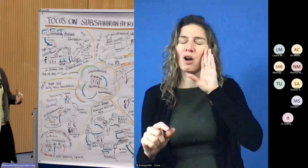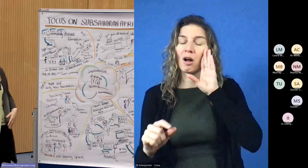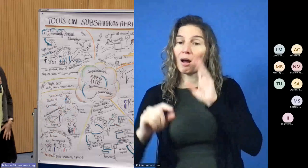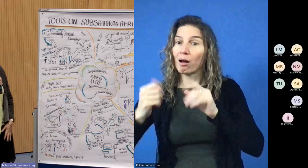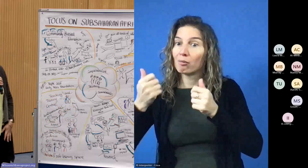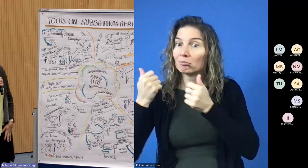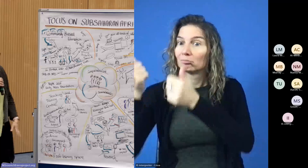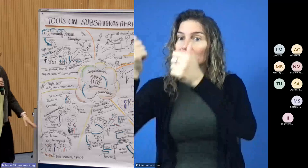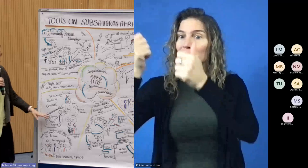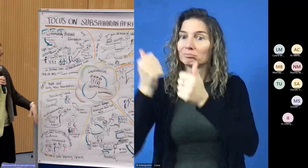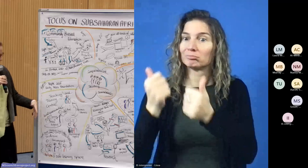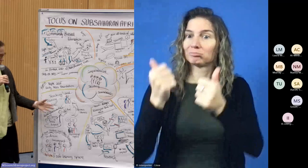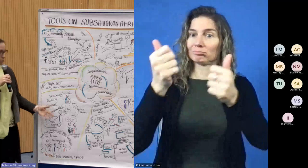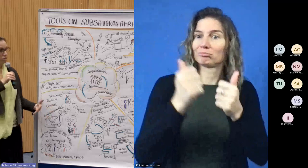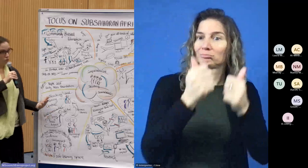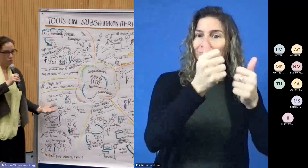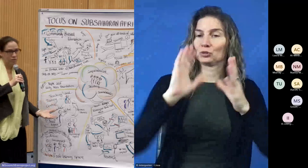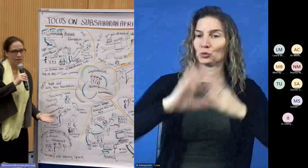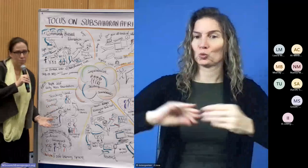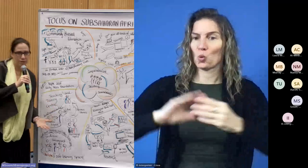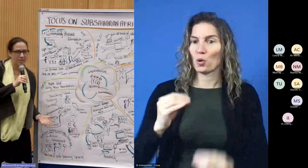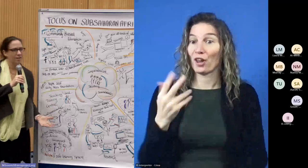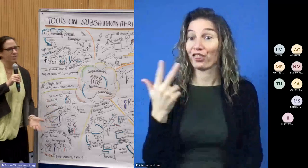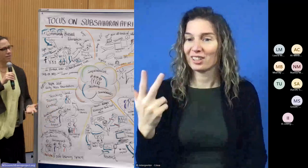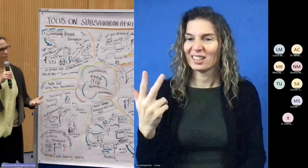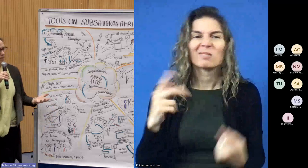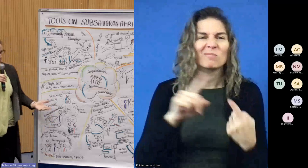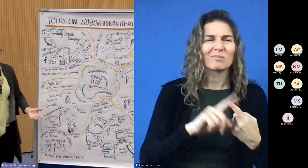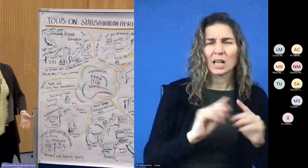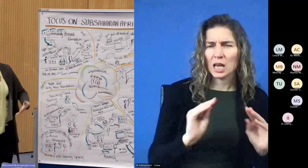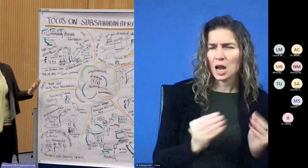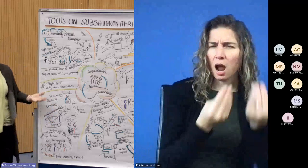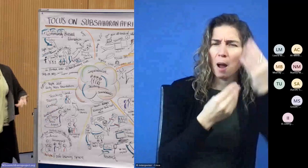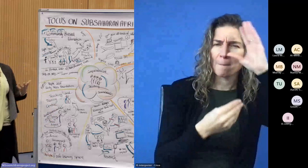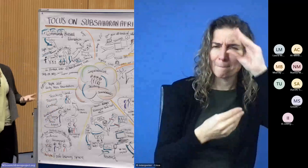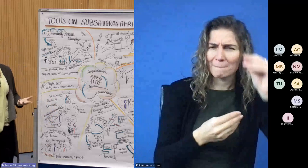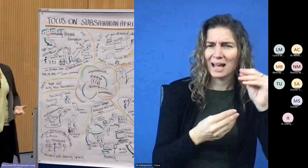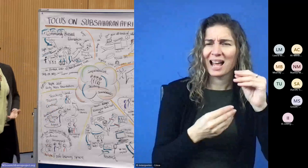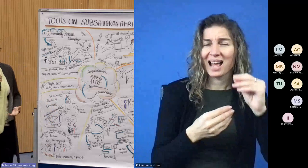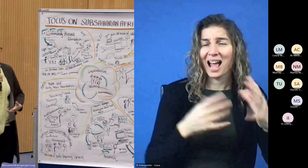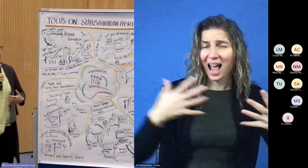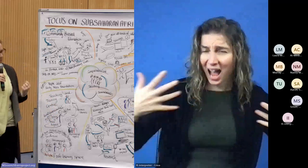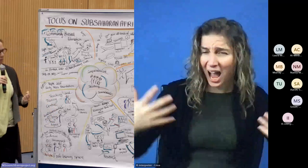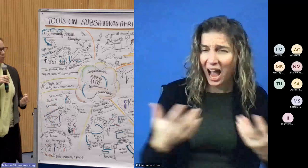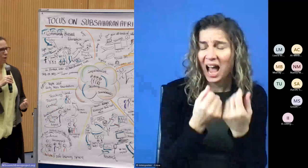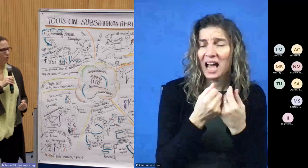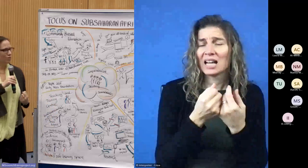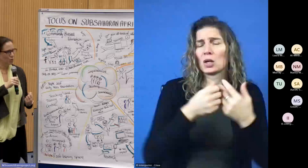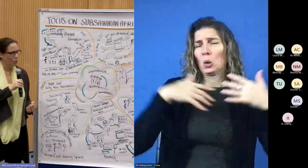one being the young man who was traumatised by his accident but then turned out to be empowered and